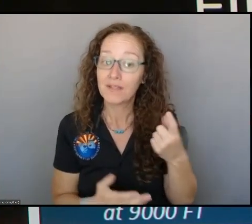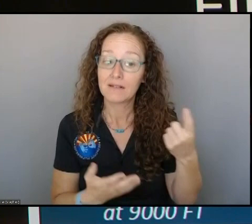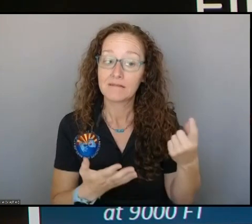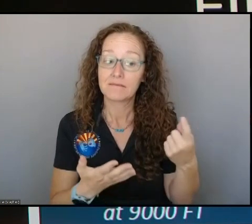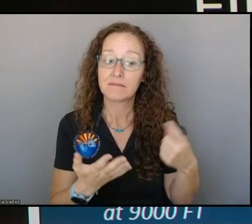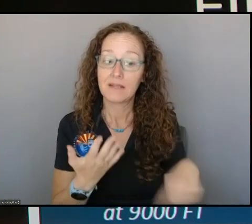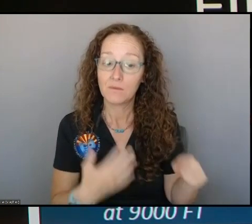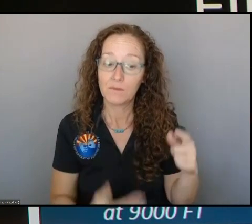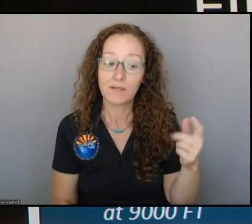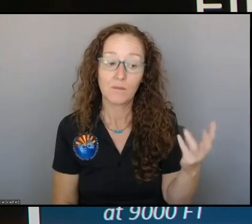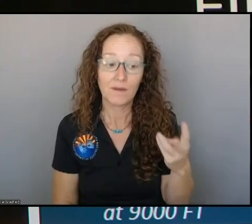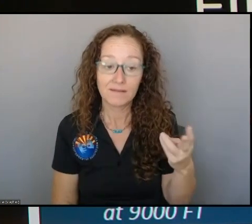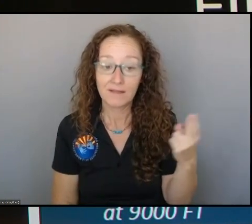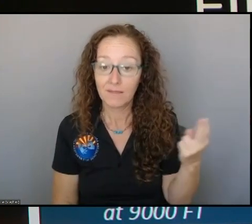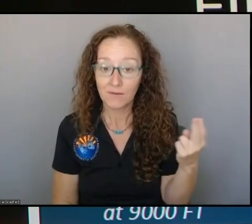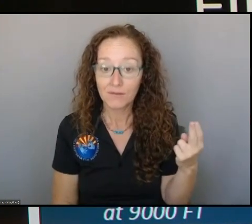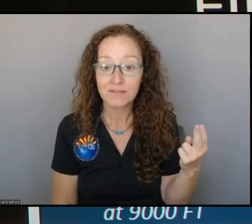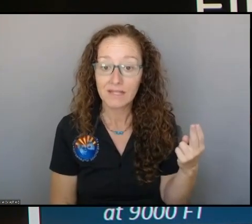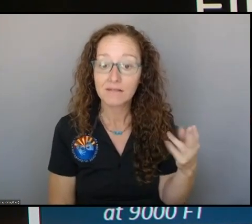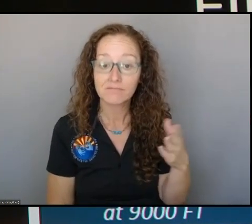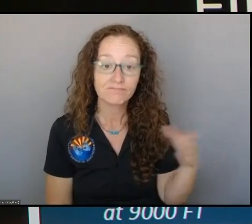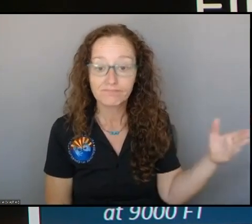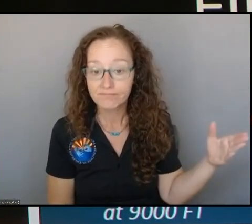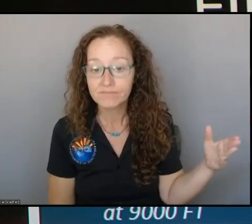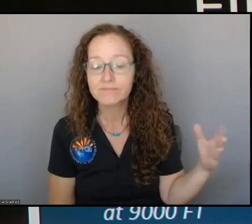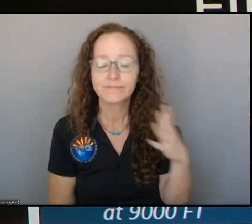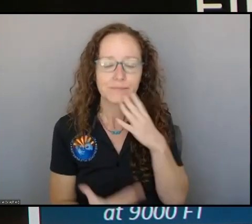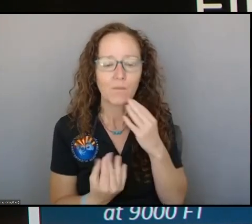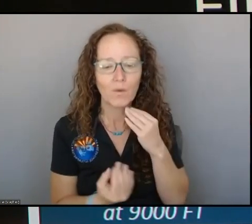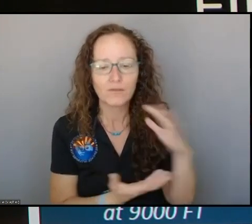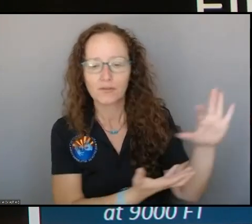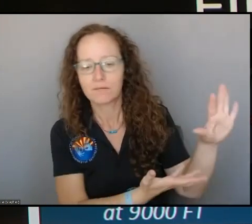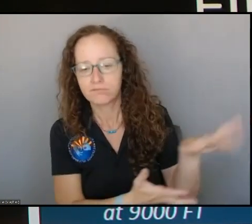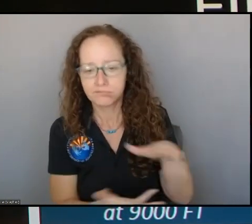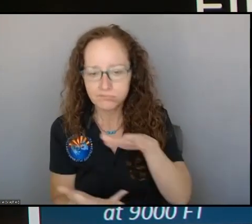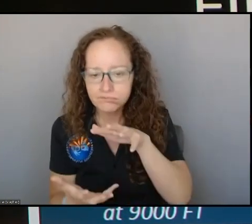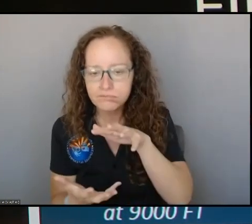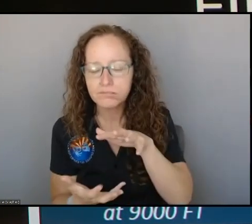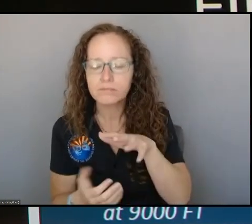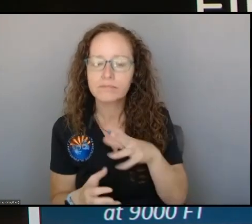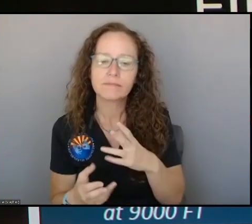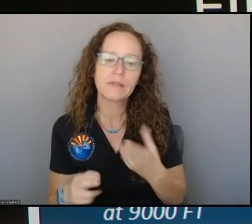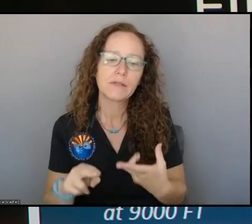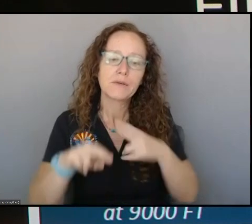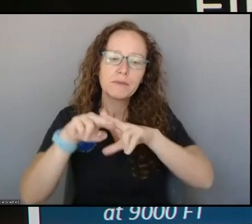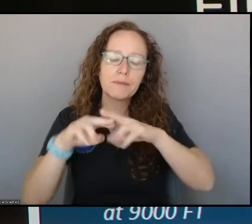seeing that moisture come in. So the RHs come up, the temperatures come down a little bit, and that gives us more